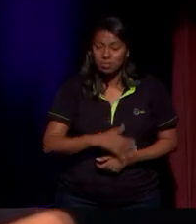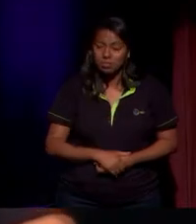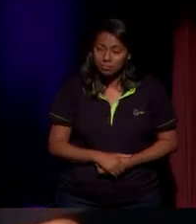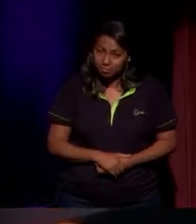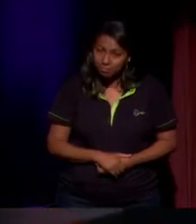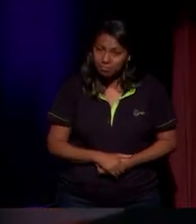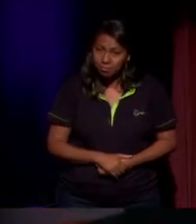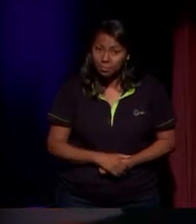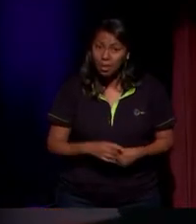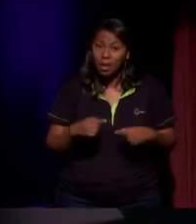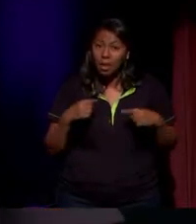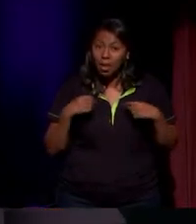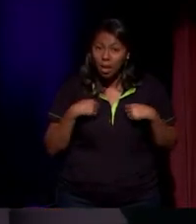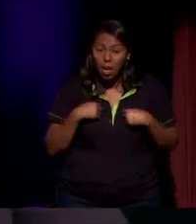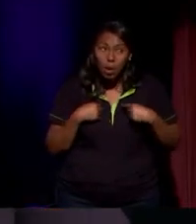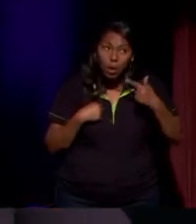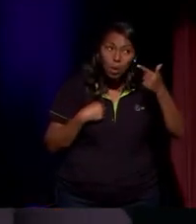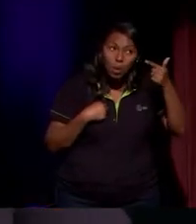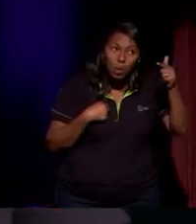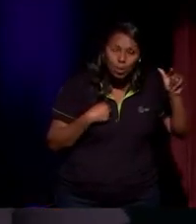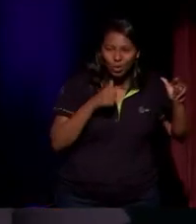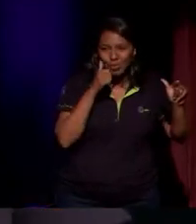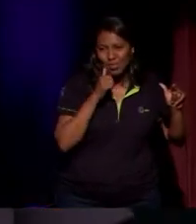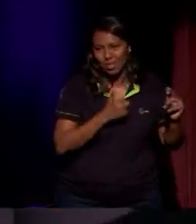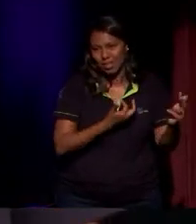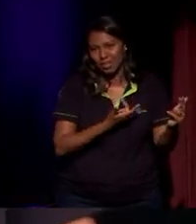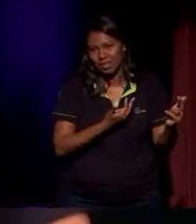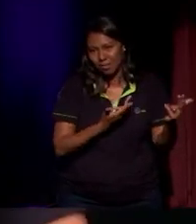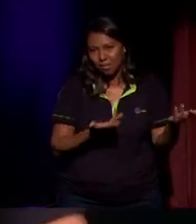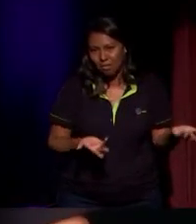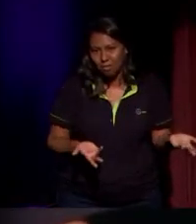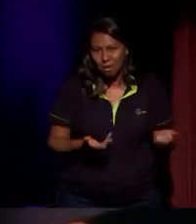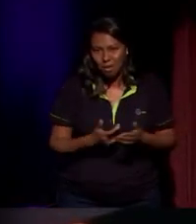I, and many others like me, do not wear a veil,